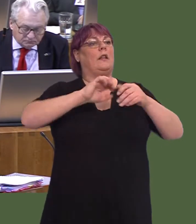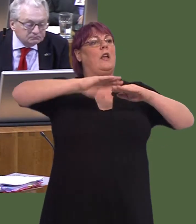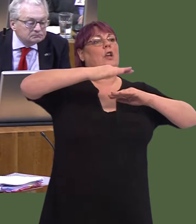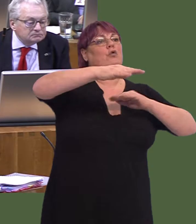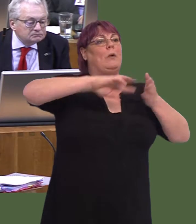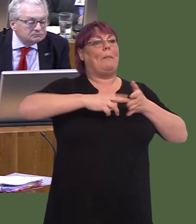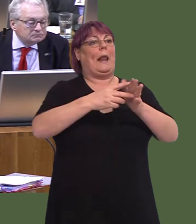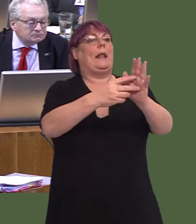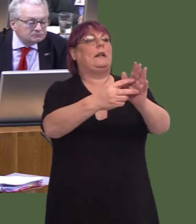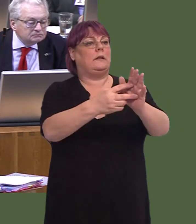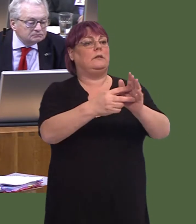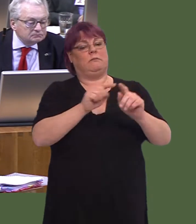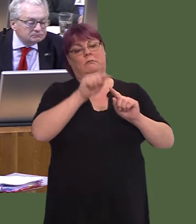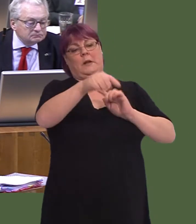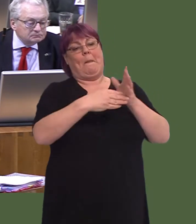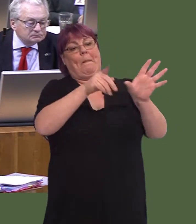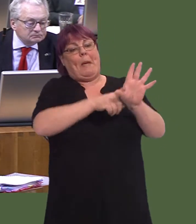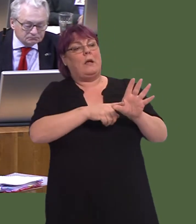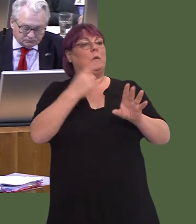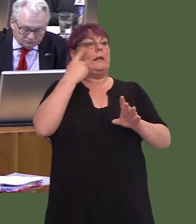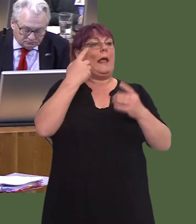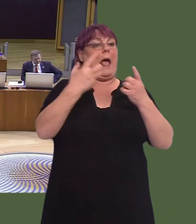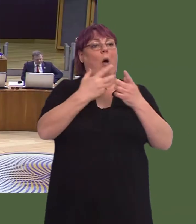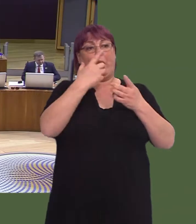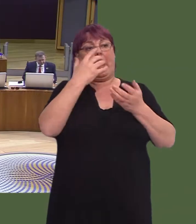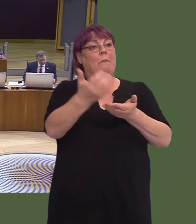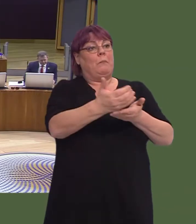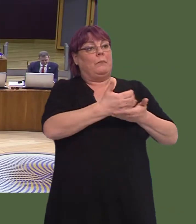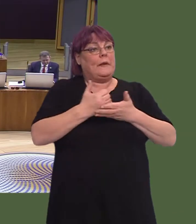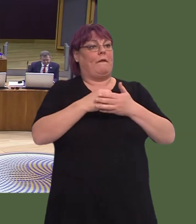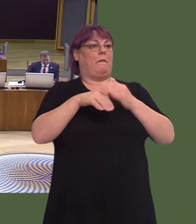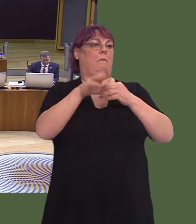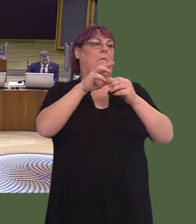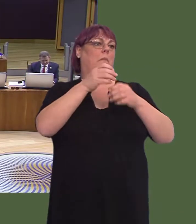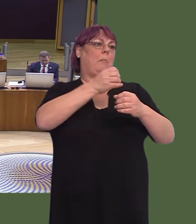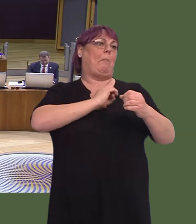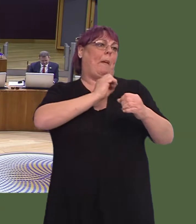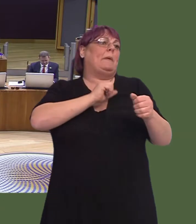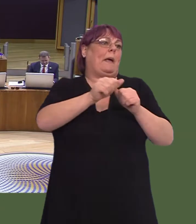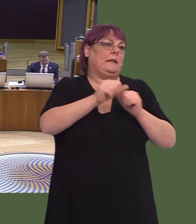May, with a view to looking at how we can better protect our pubs. Gareth Bennett AM: Thanks for that response.